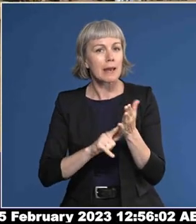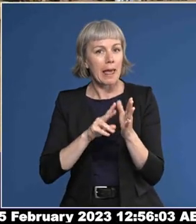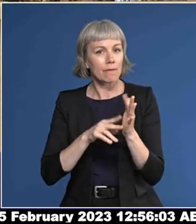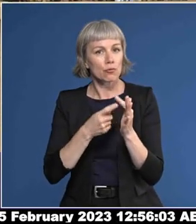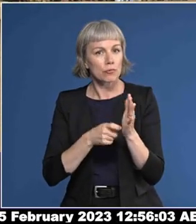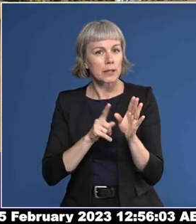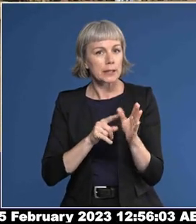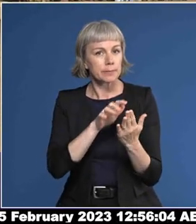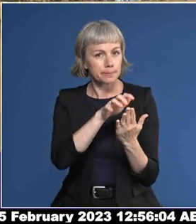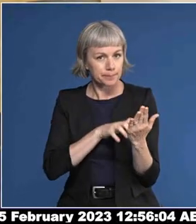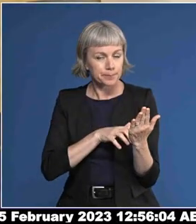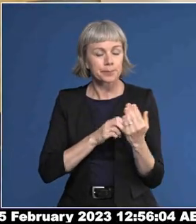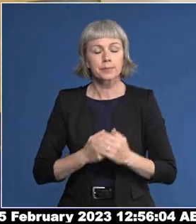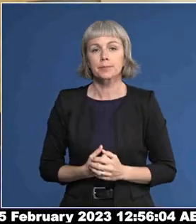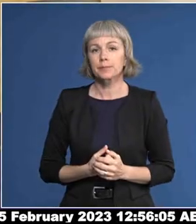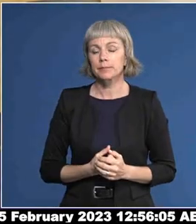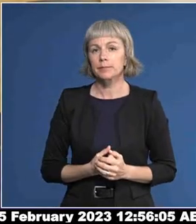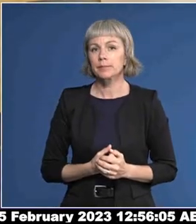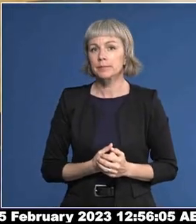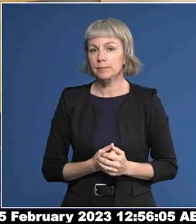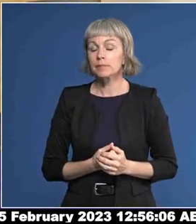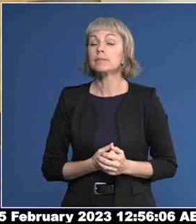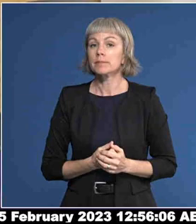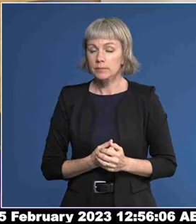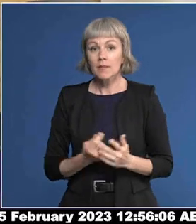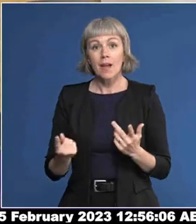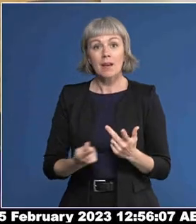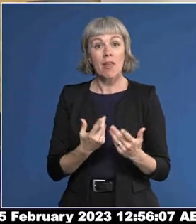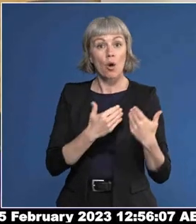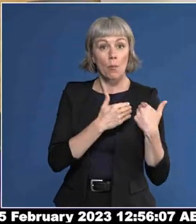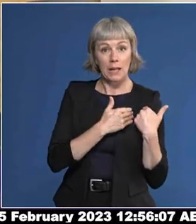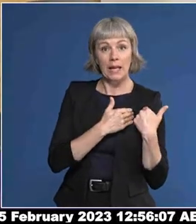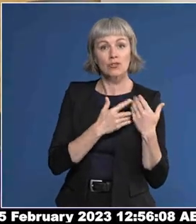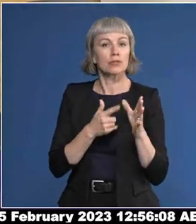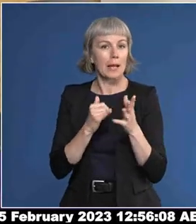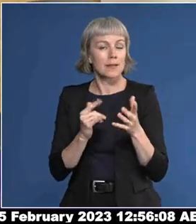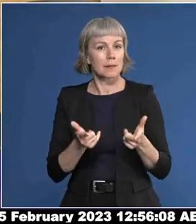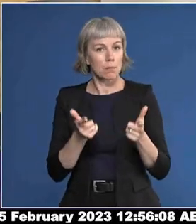Another obligation that you have is as employers and a range of obligations under